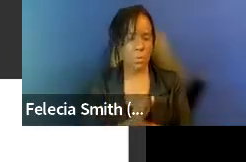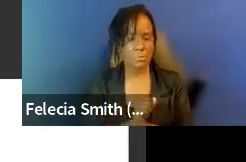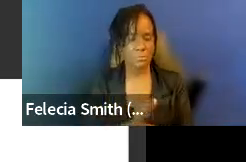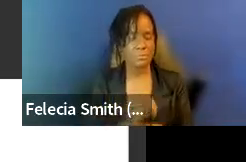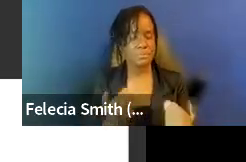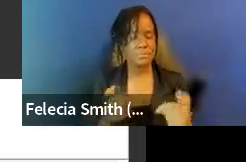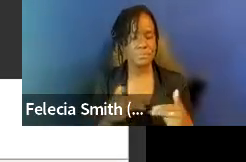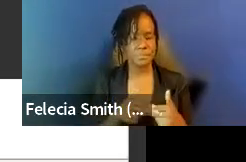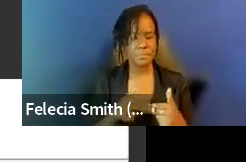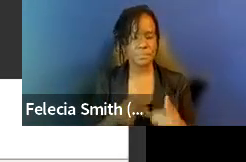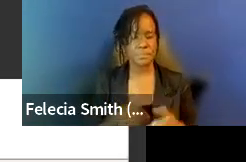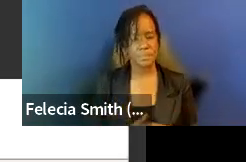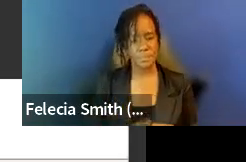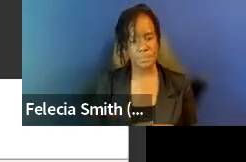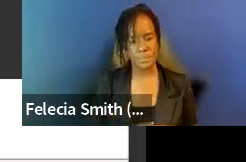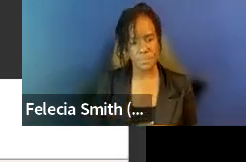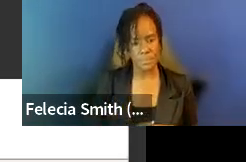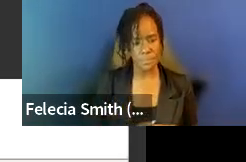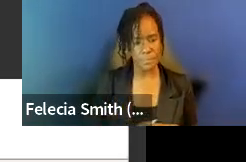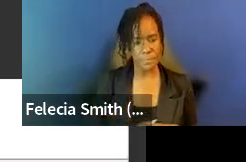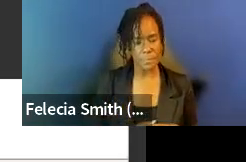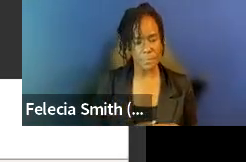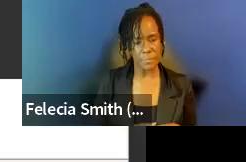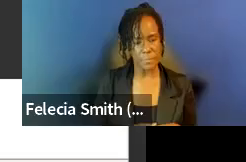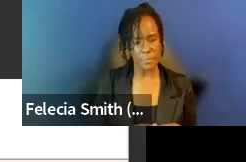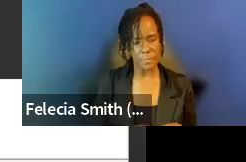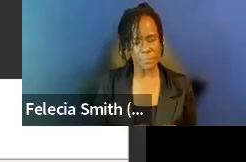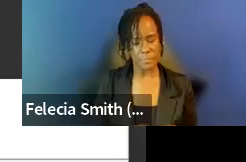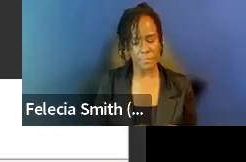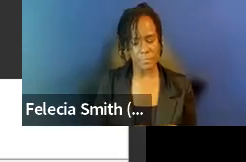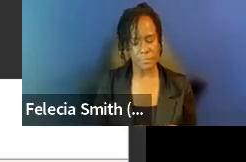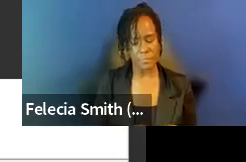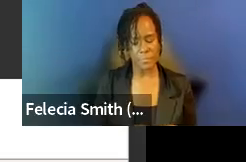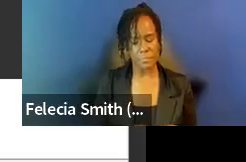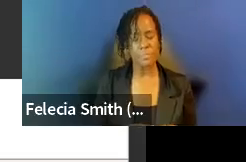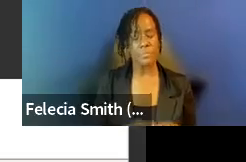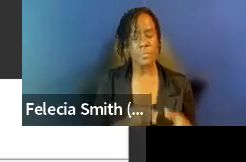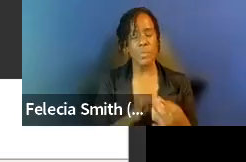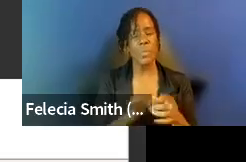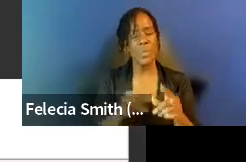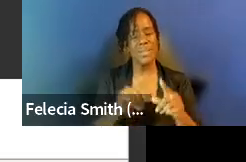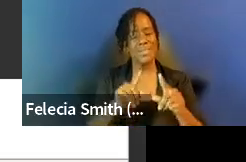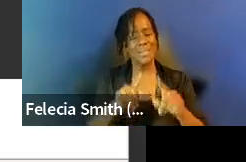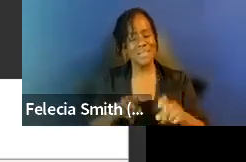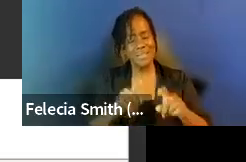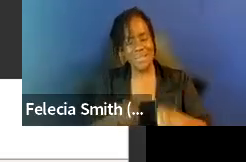priorities all the way towards what I was talking about earlier on in terms of implementation